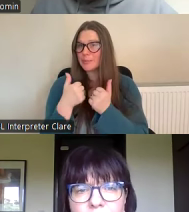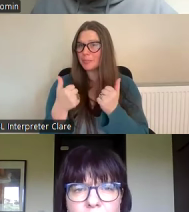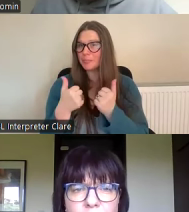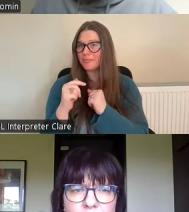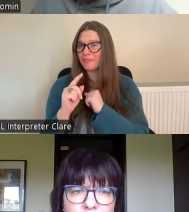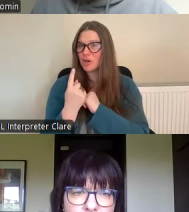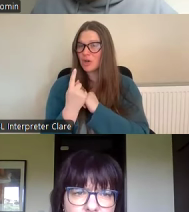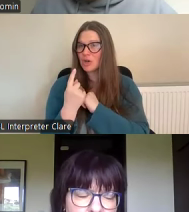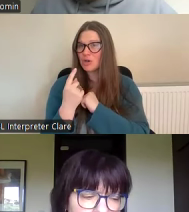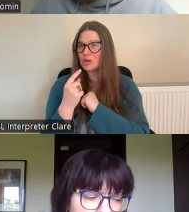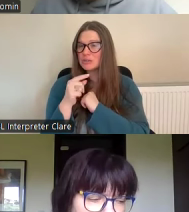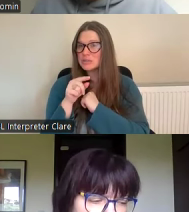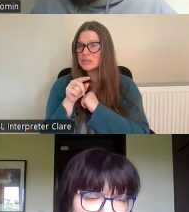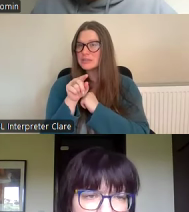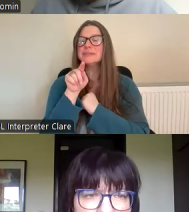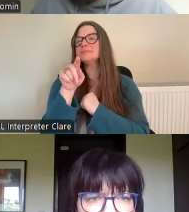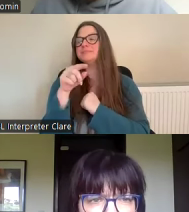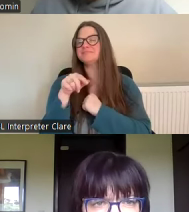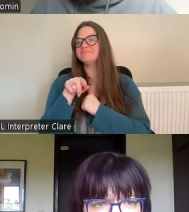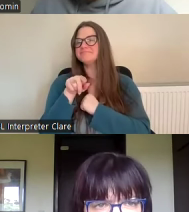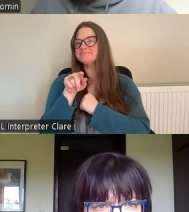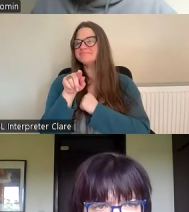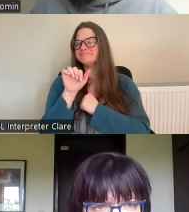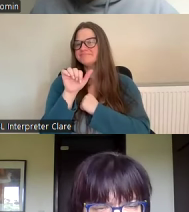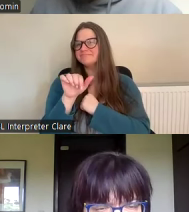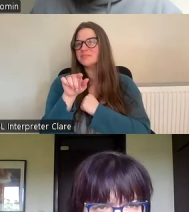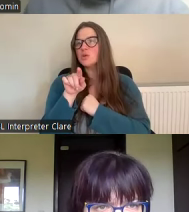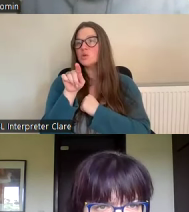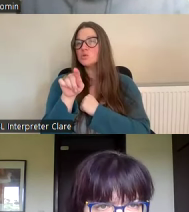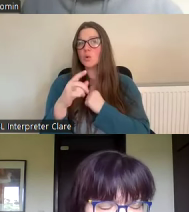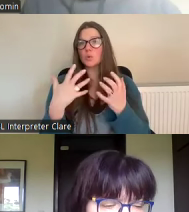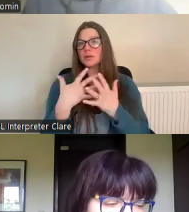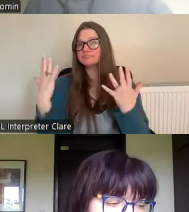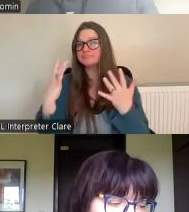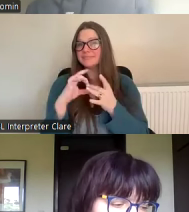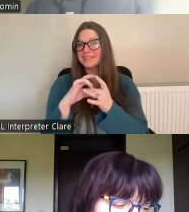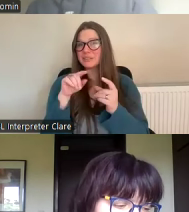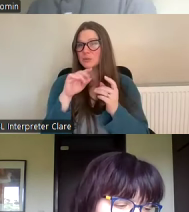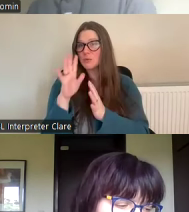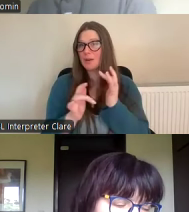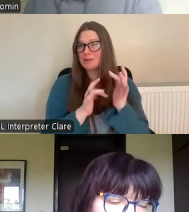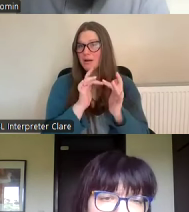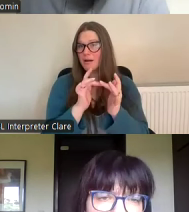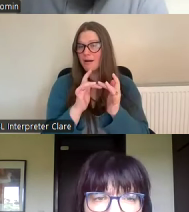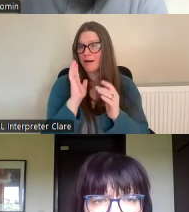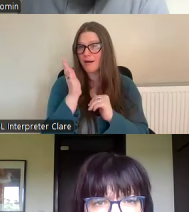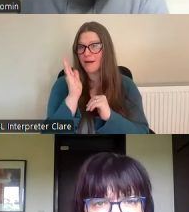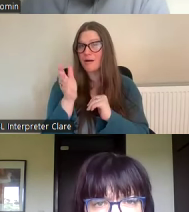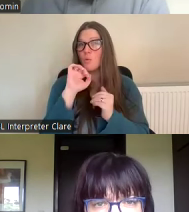With regards to everything in this webinar, it will be recorded and it will be sent to you